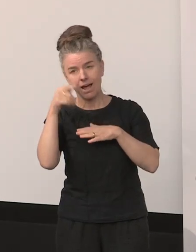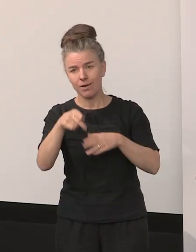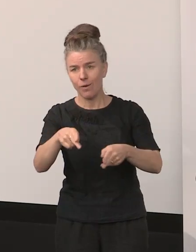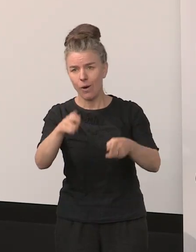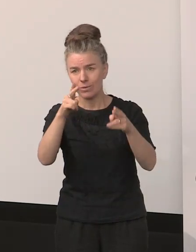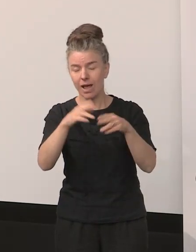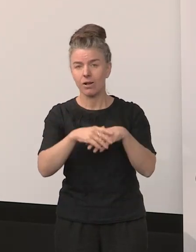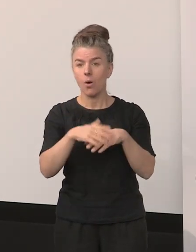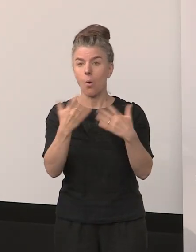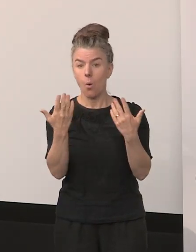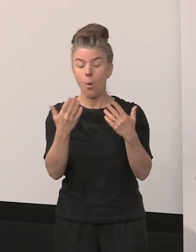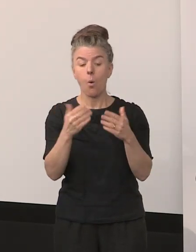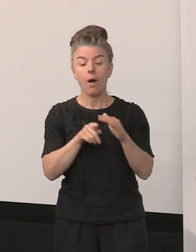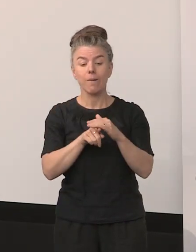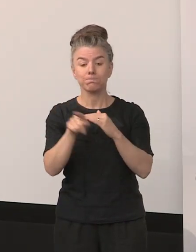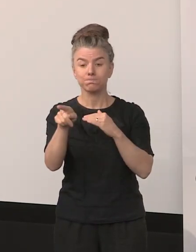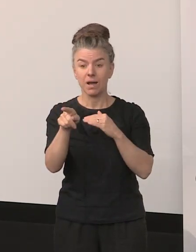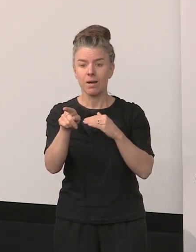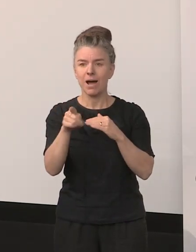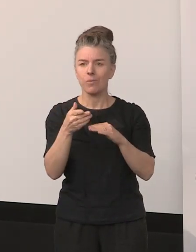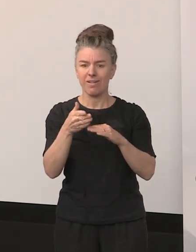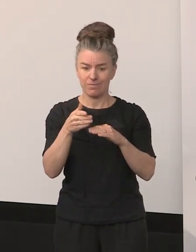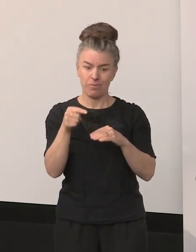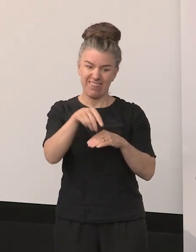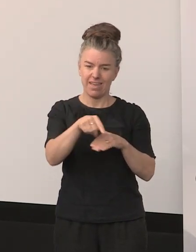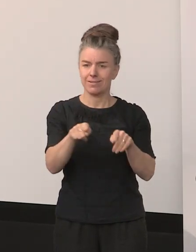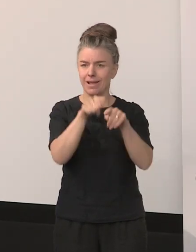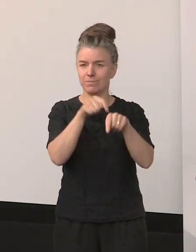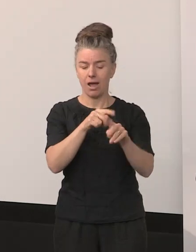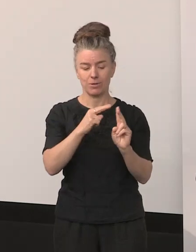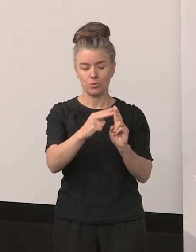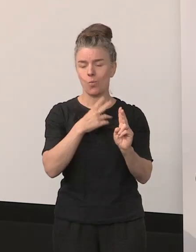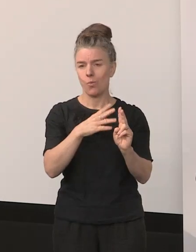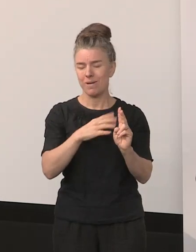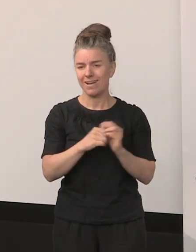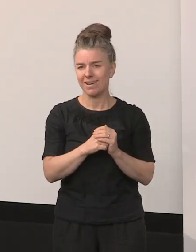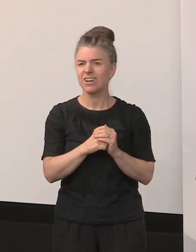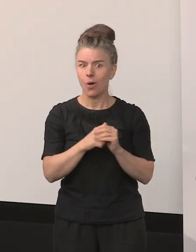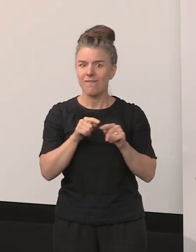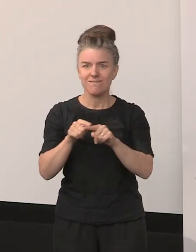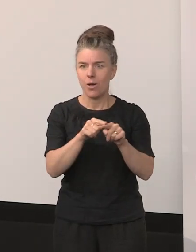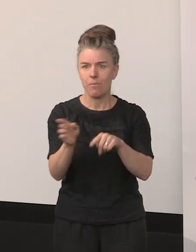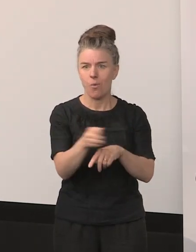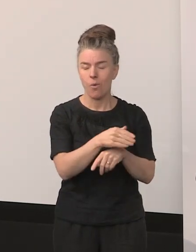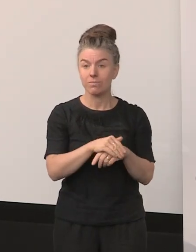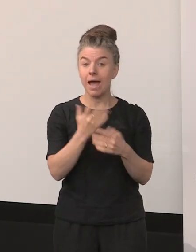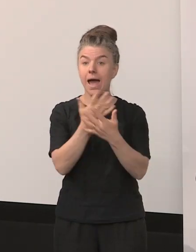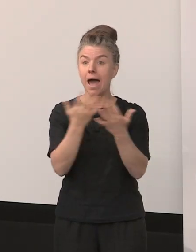includes staff, passengers on the flight, others who were at that facility, or had been at